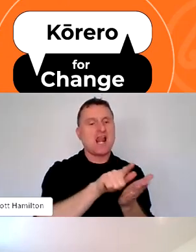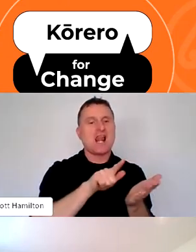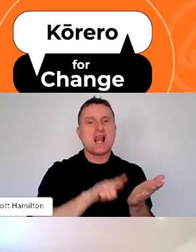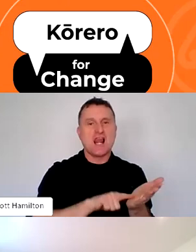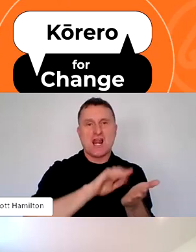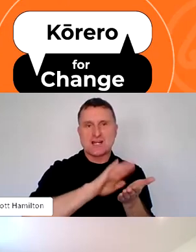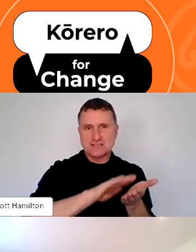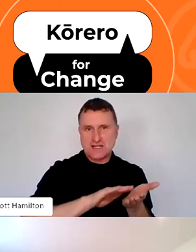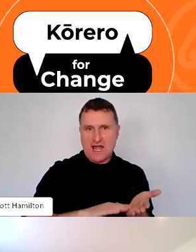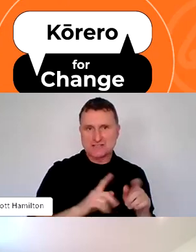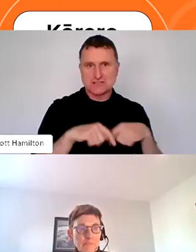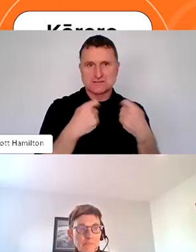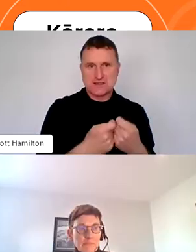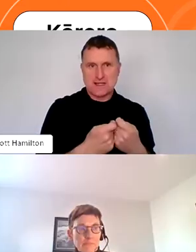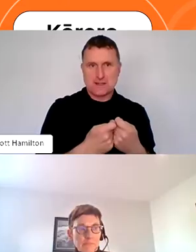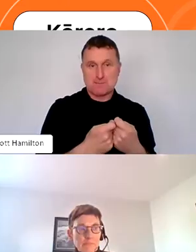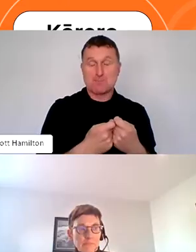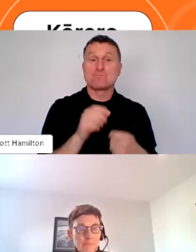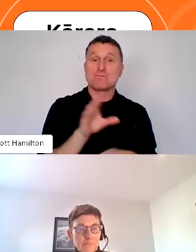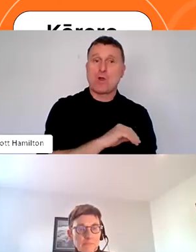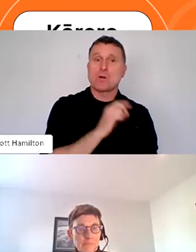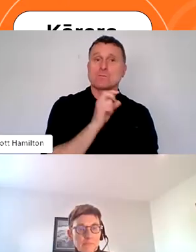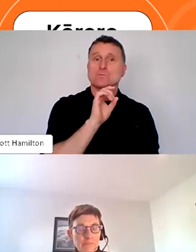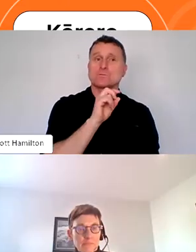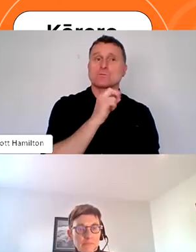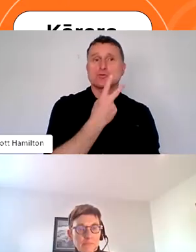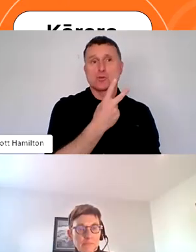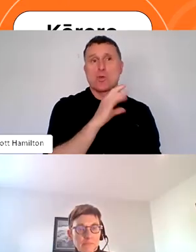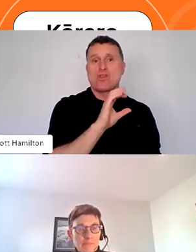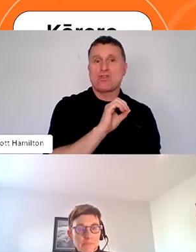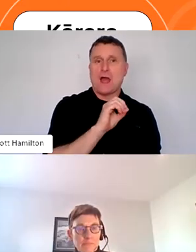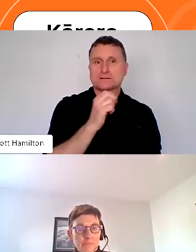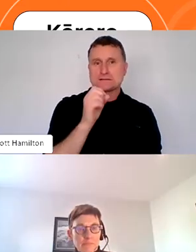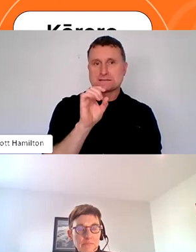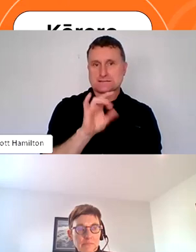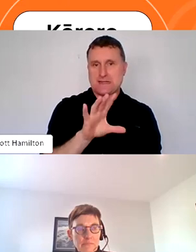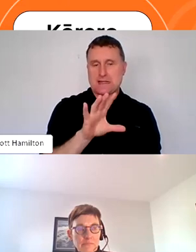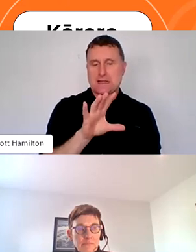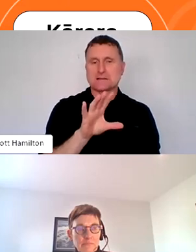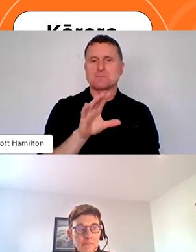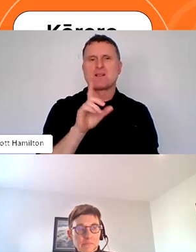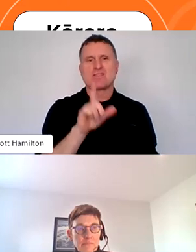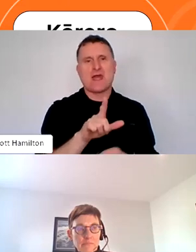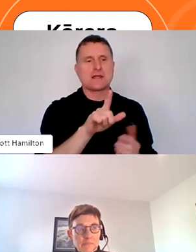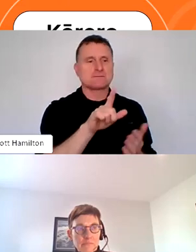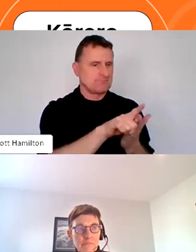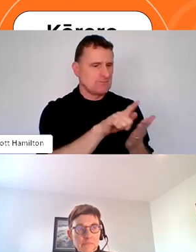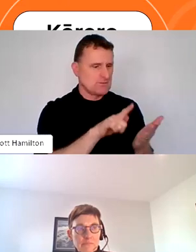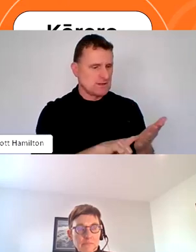So 16 years that we have had that litigation claim there on behalf